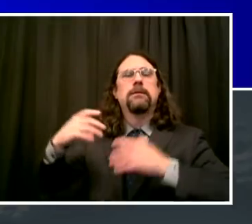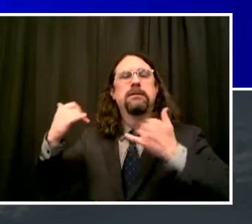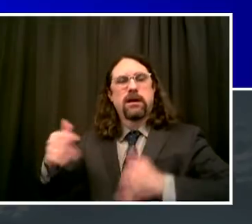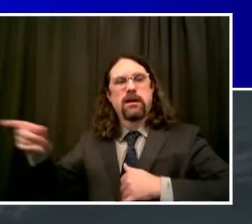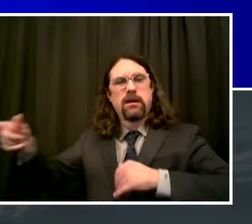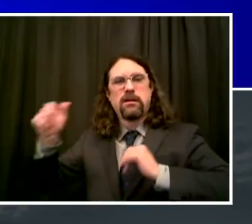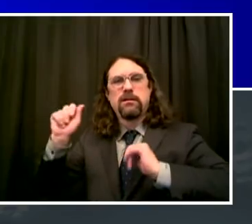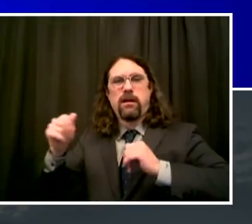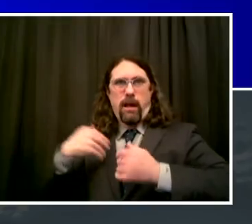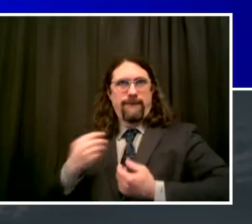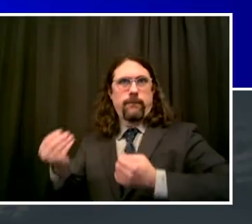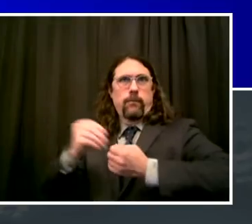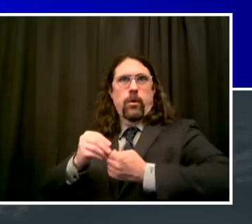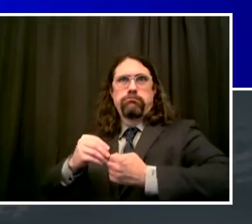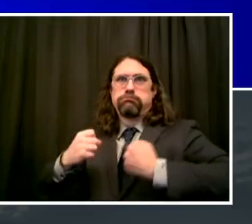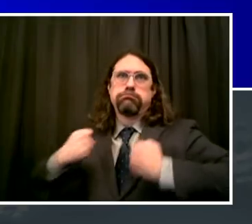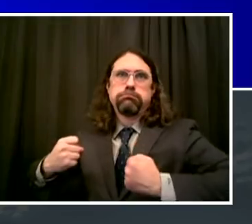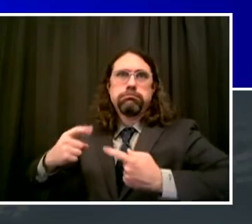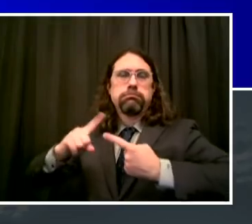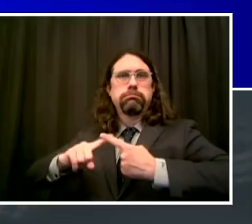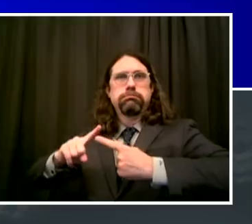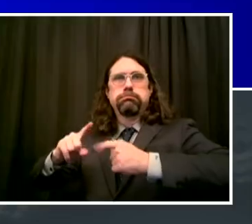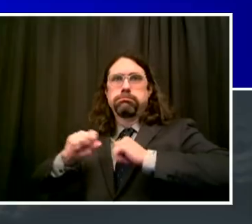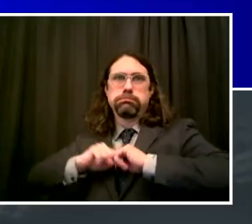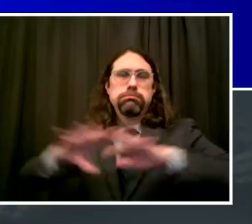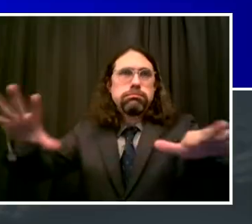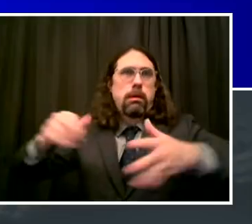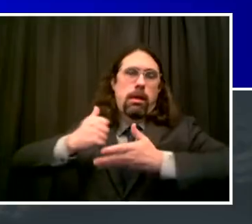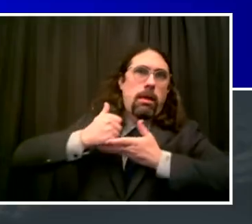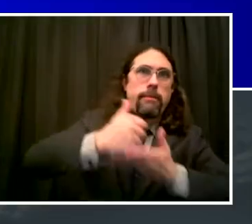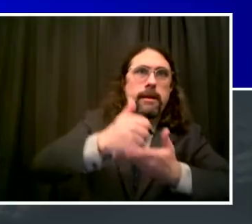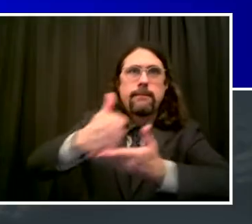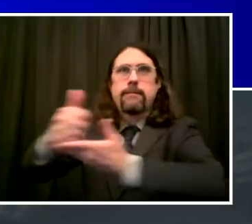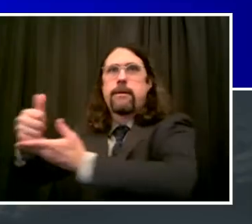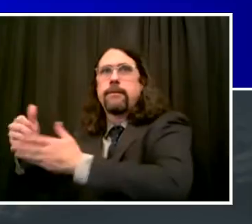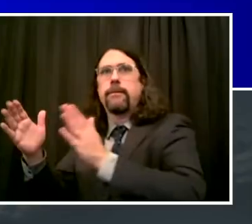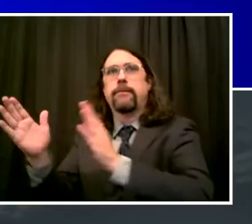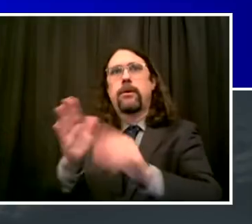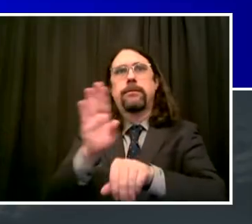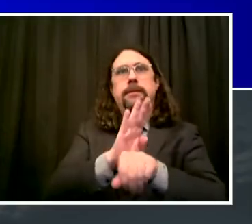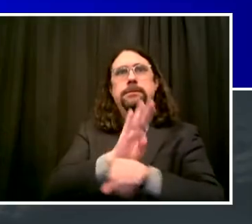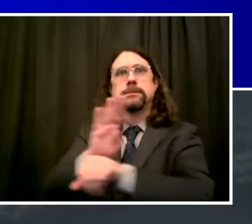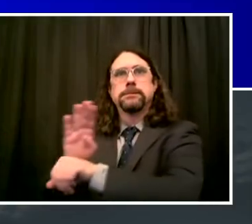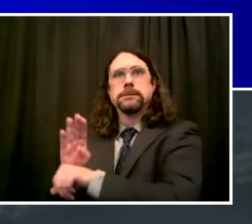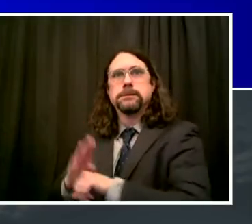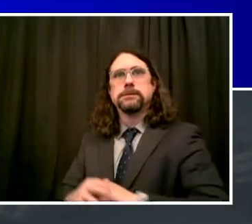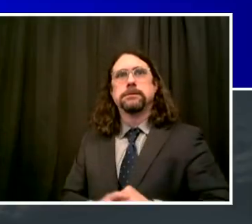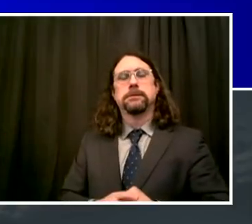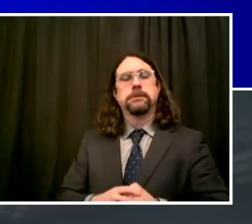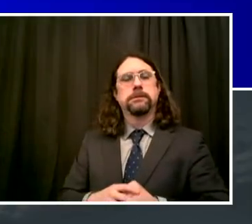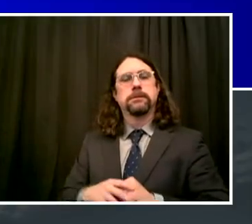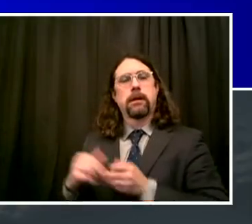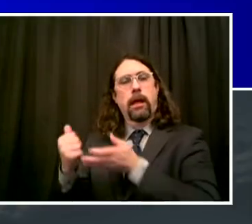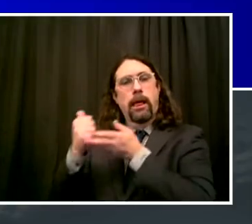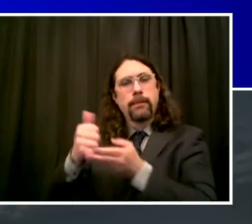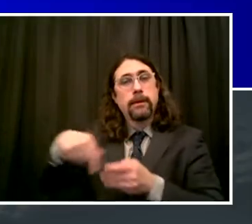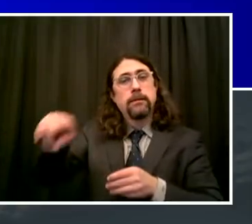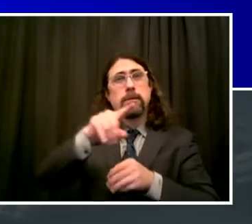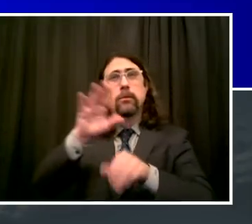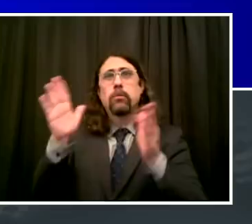AGENT US IS CAN HELP SMALL BUSINESSES IN THISR ECOVERY. ALL THE WAYS WE